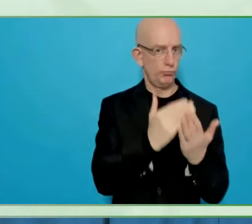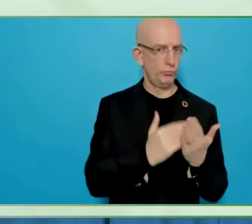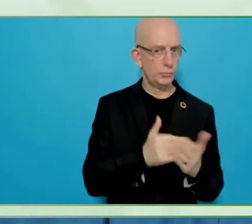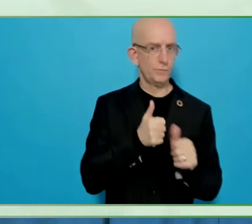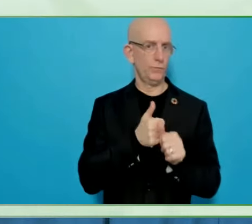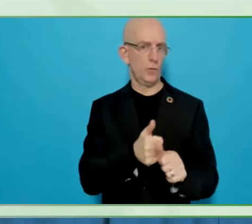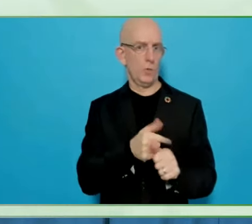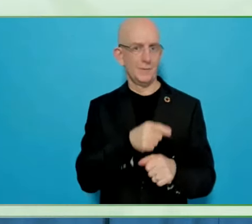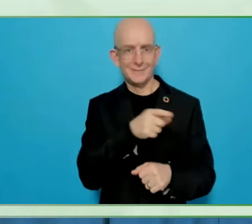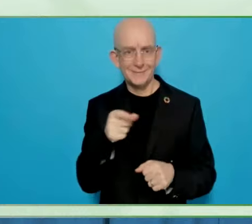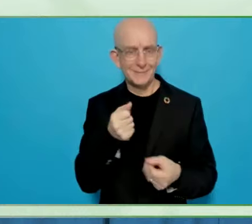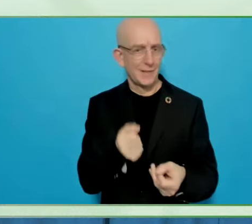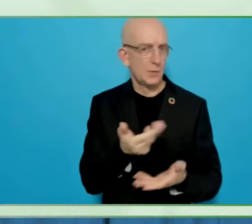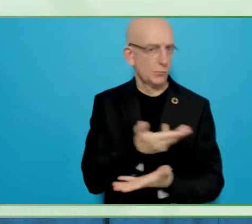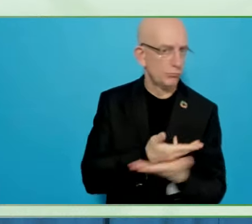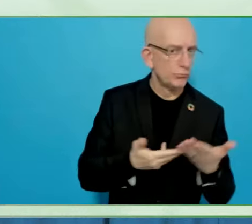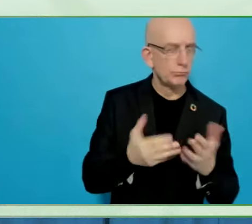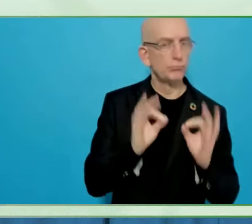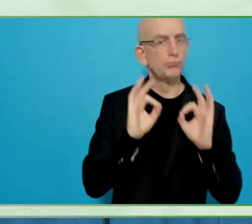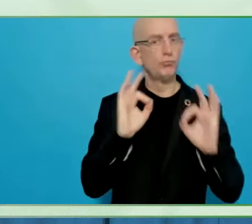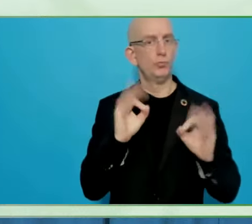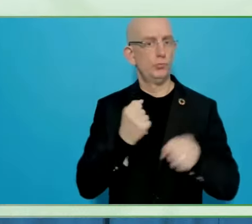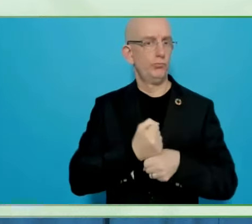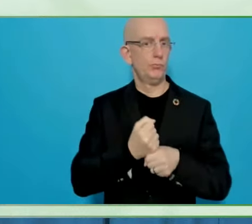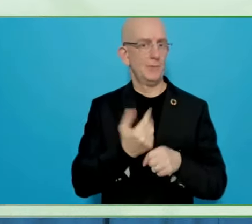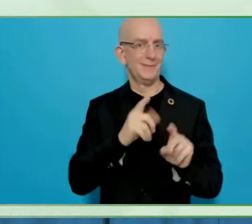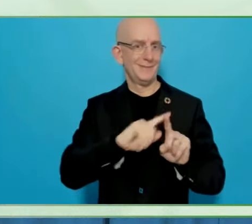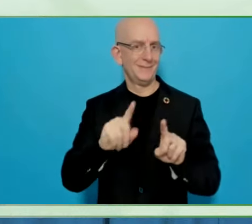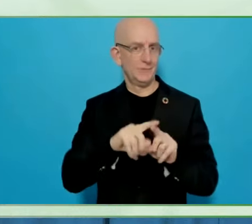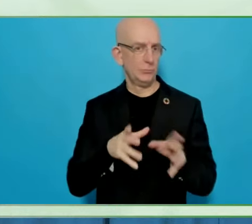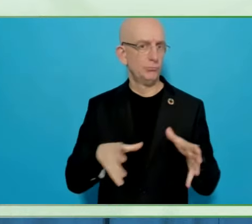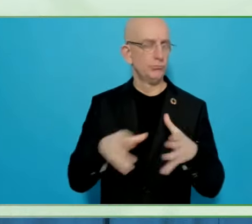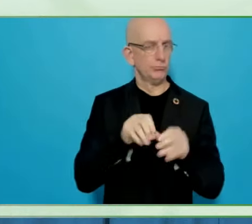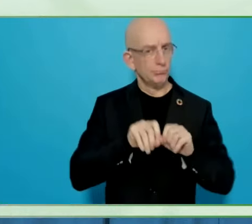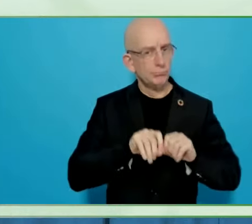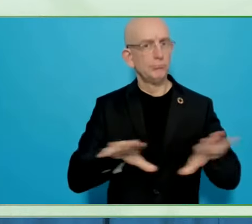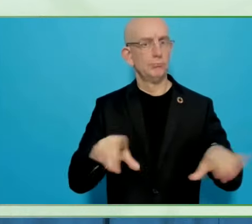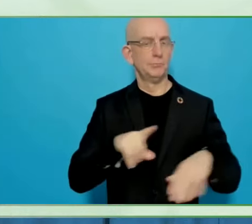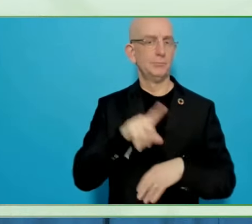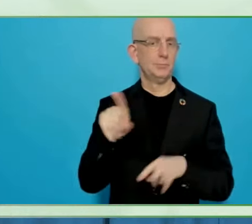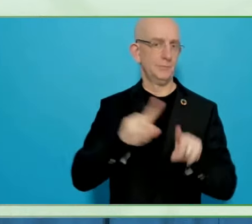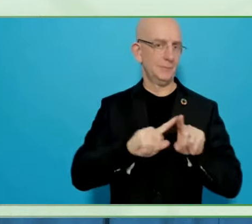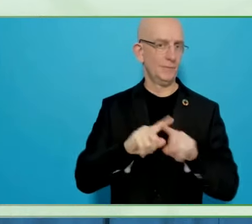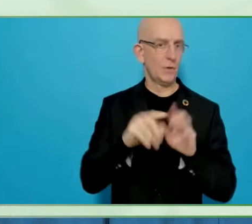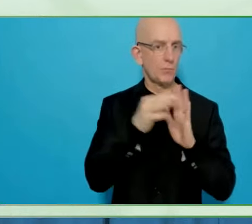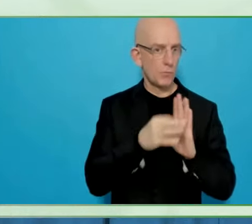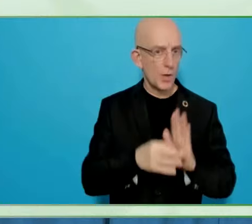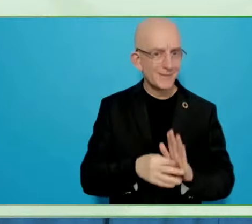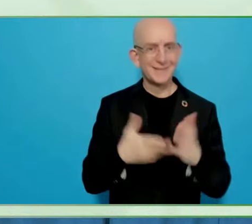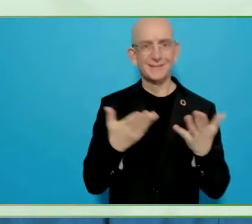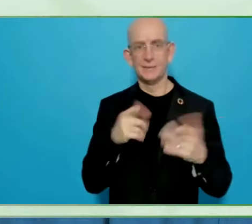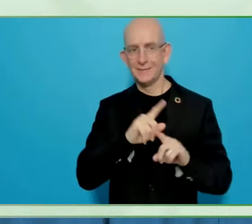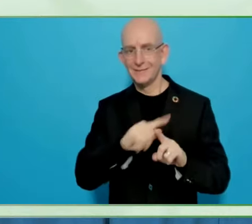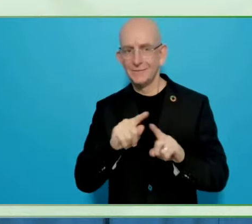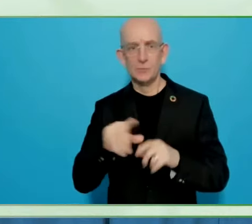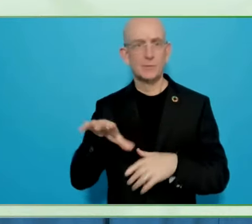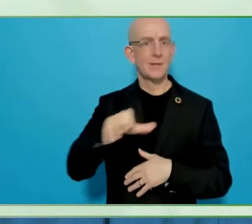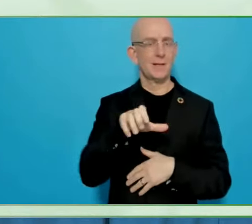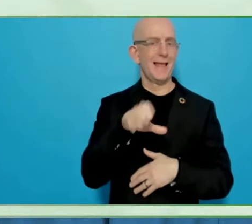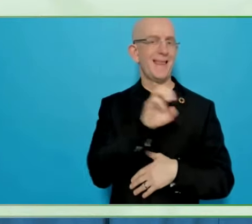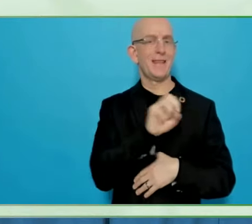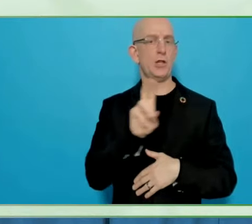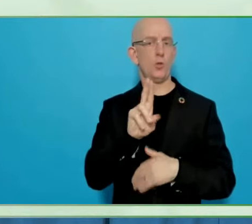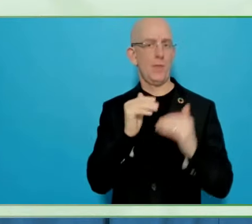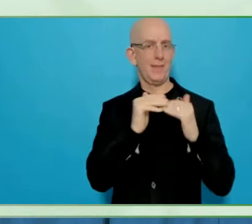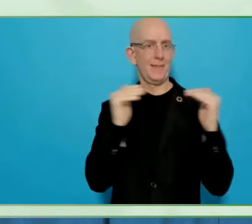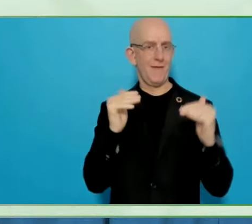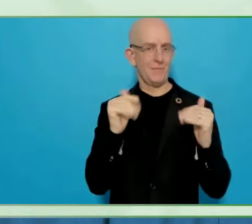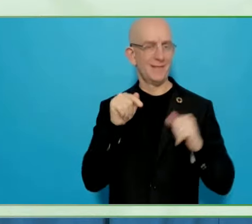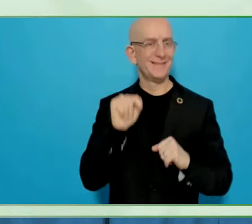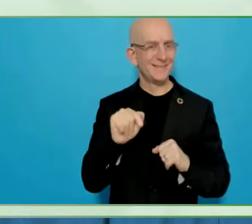We started working as the flagship said the operation in the